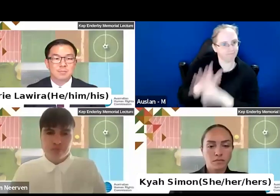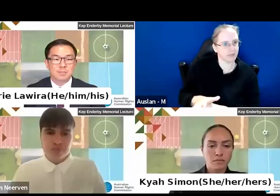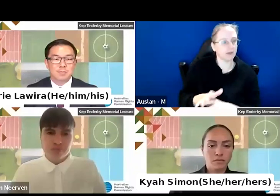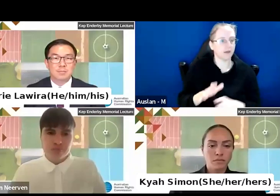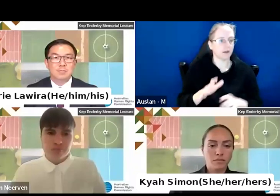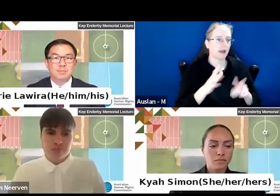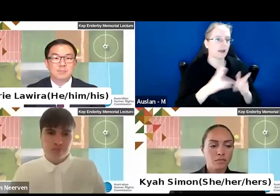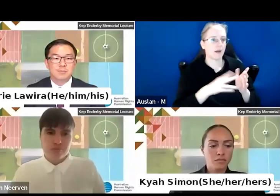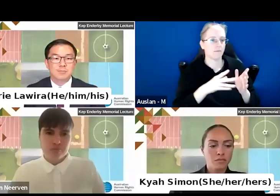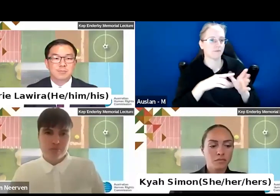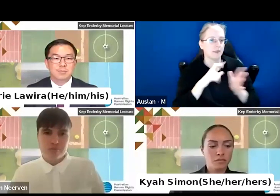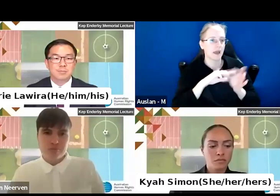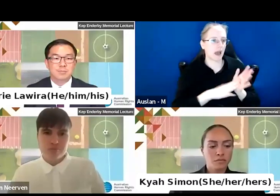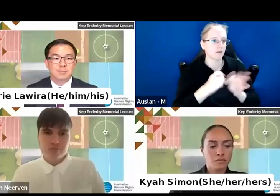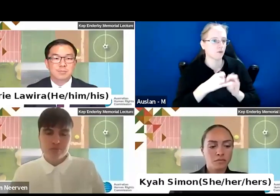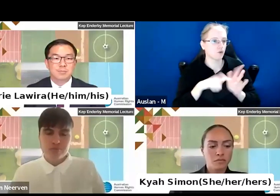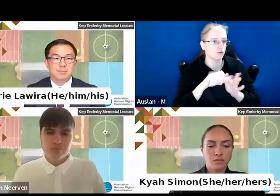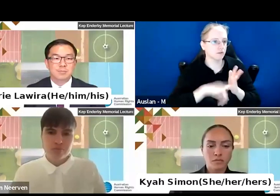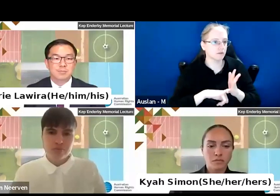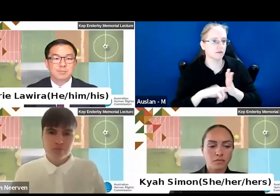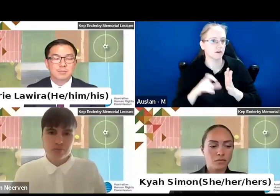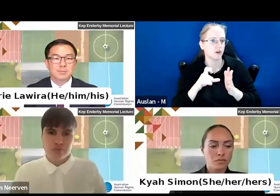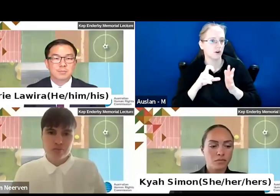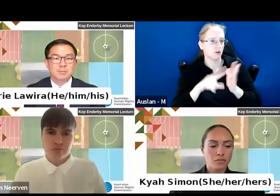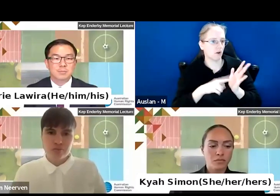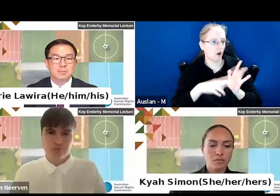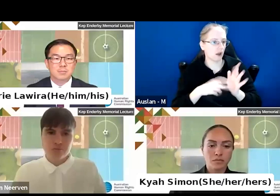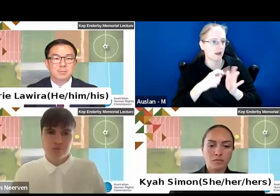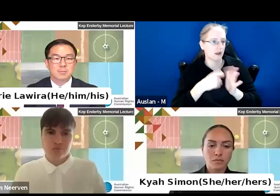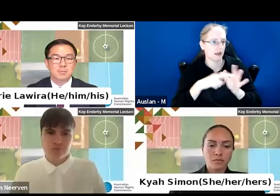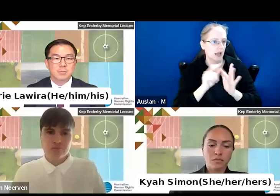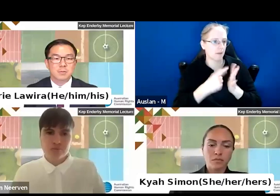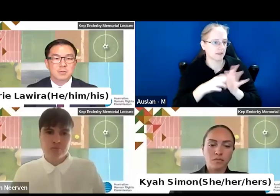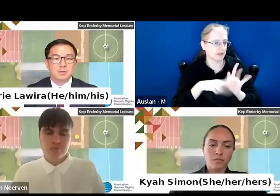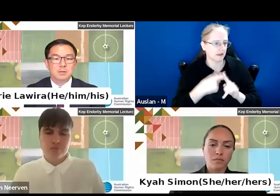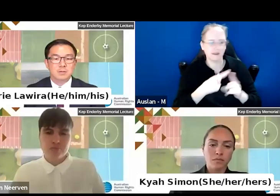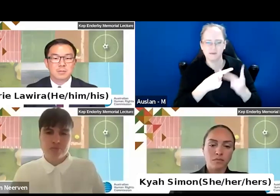and Nicky Winmar himself criticized for for raising issues around the conditions, around what